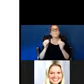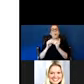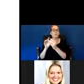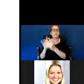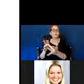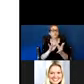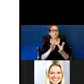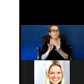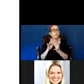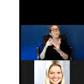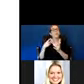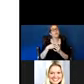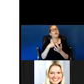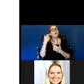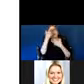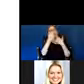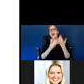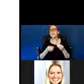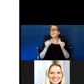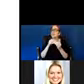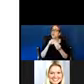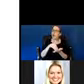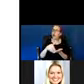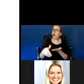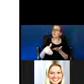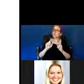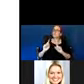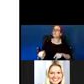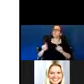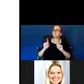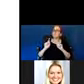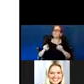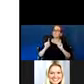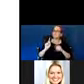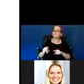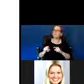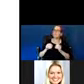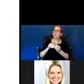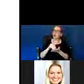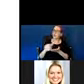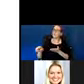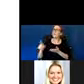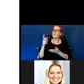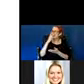over a period of time can be really help build that trust. 'Cause we can't provide any of our services